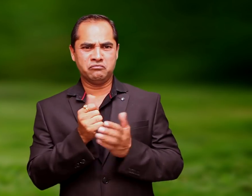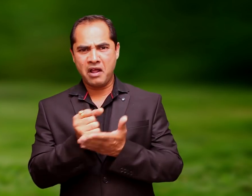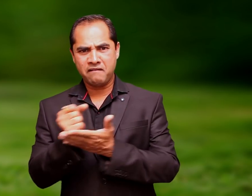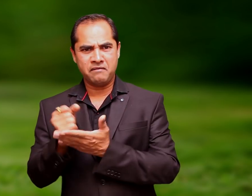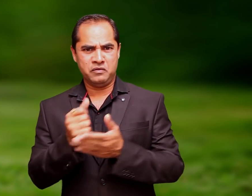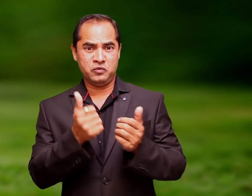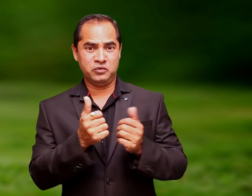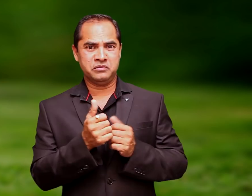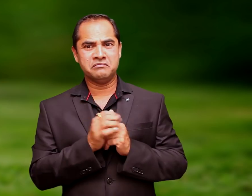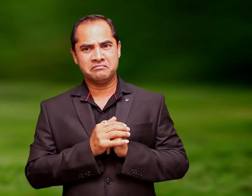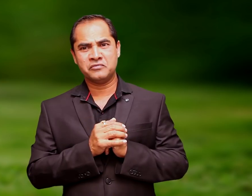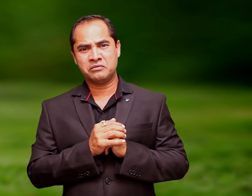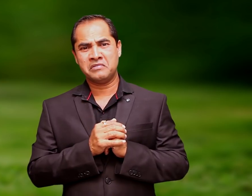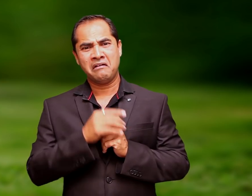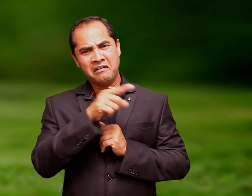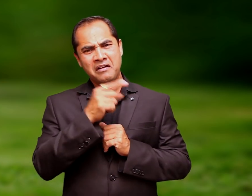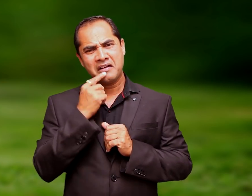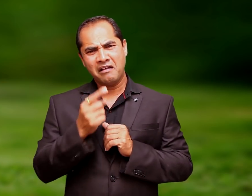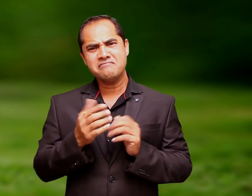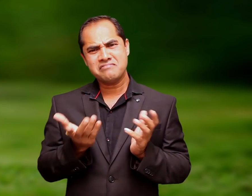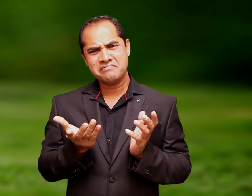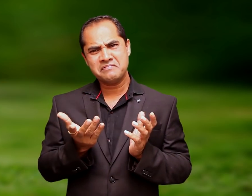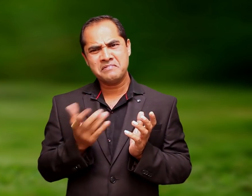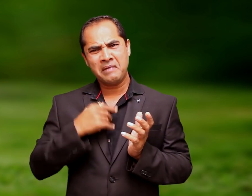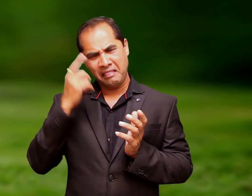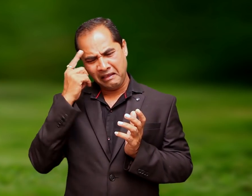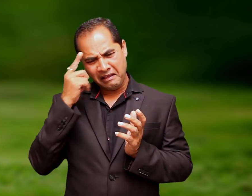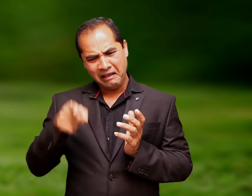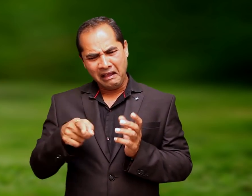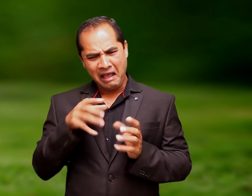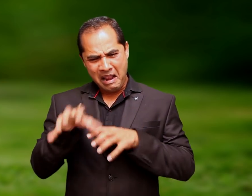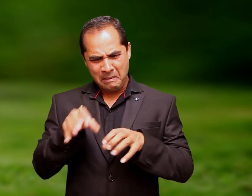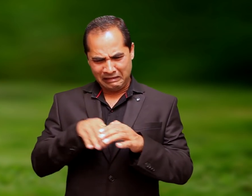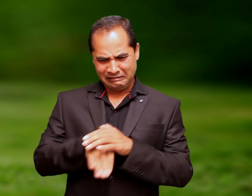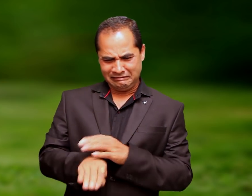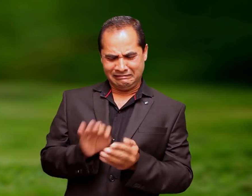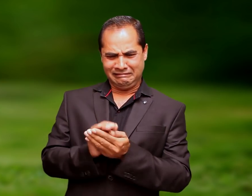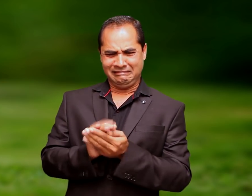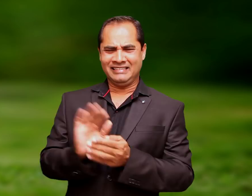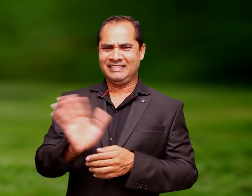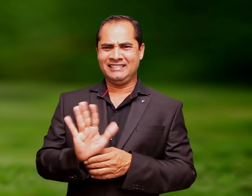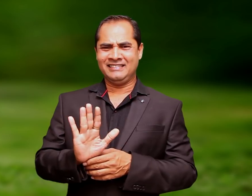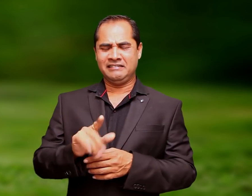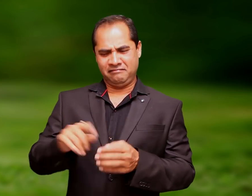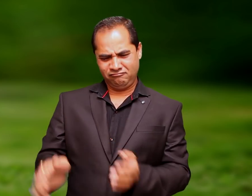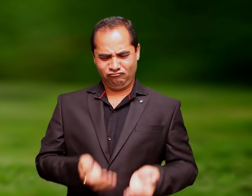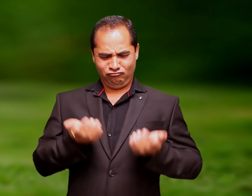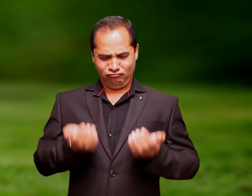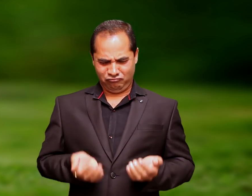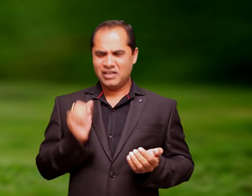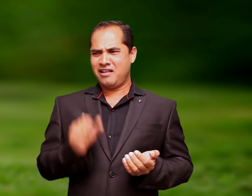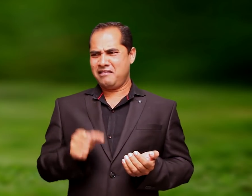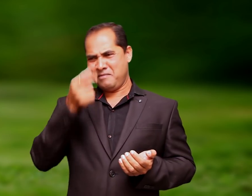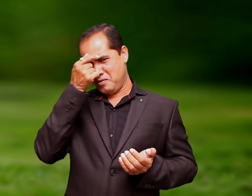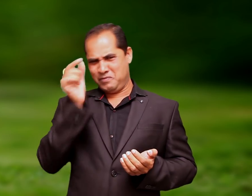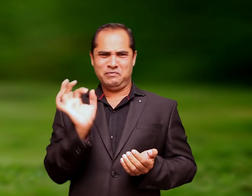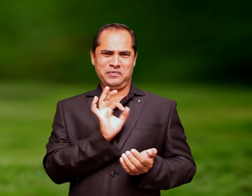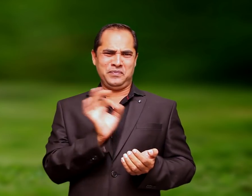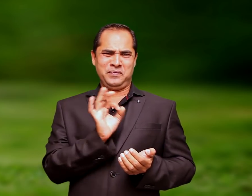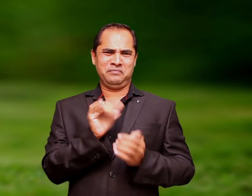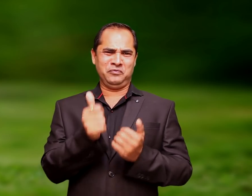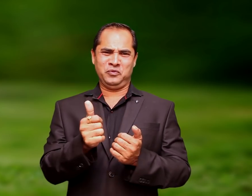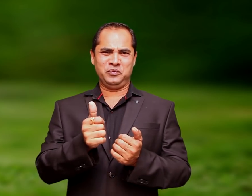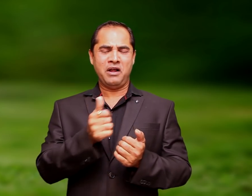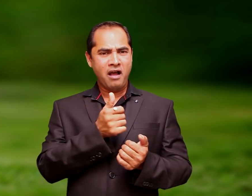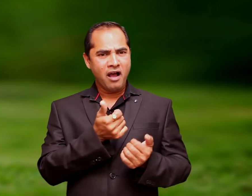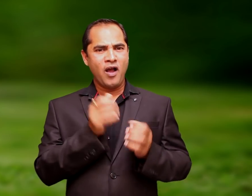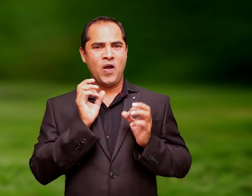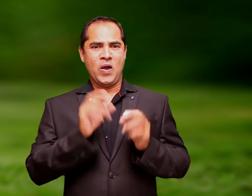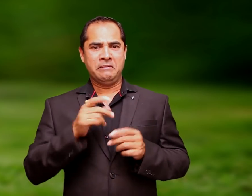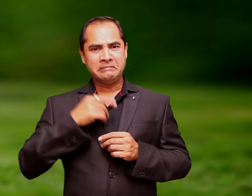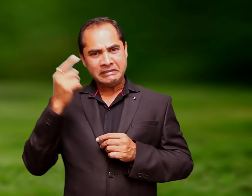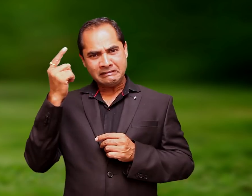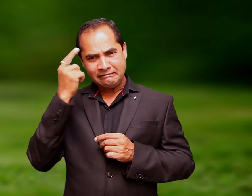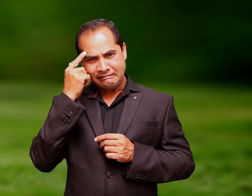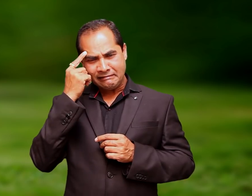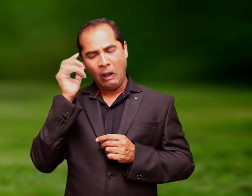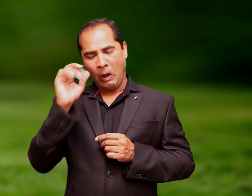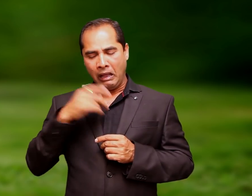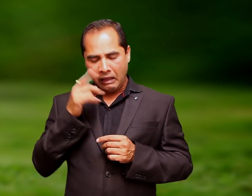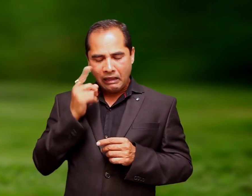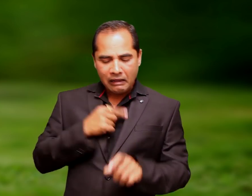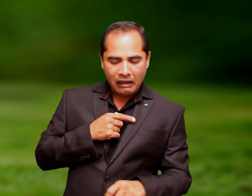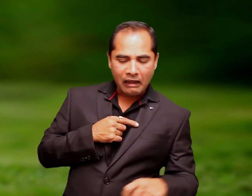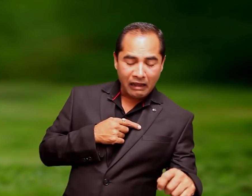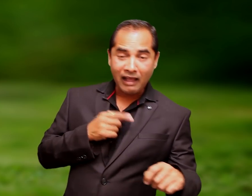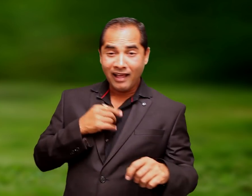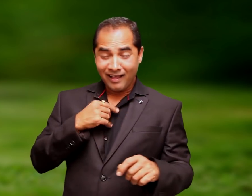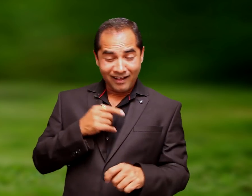a kind. She suggested that I might prefer to have my pet on me, but as soon as I